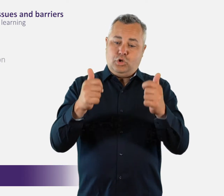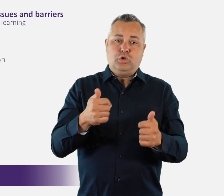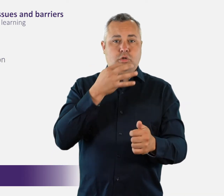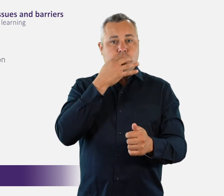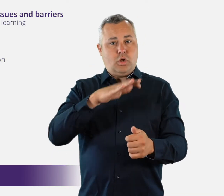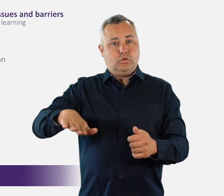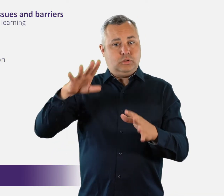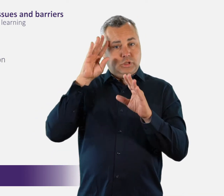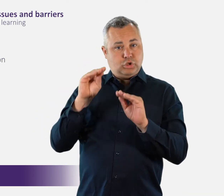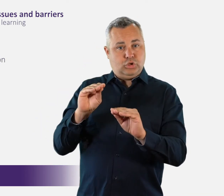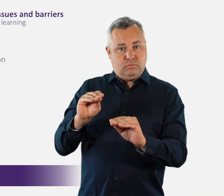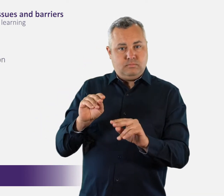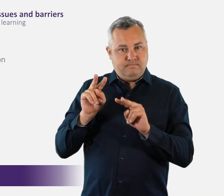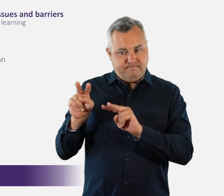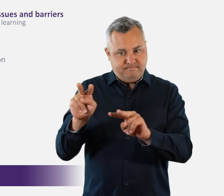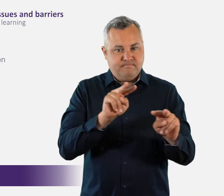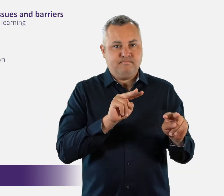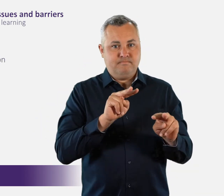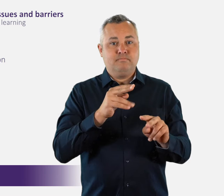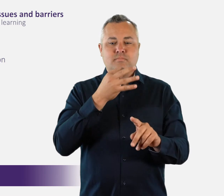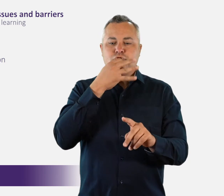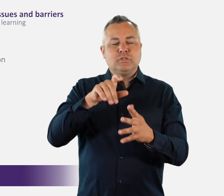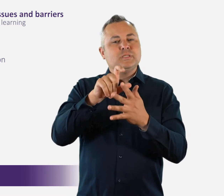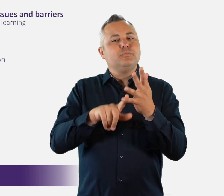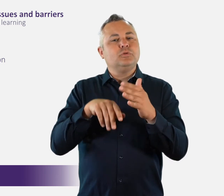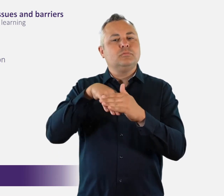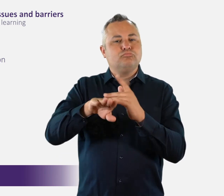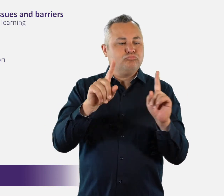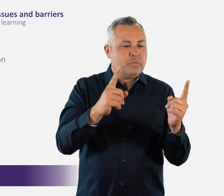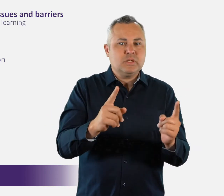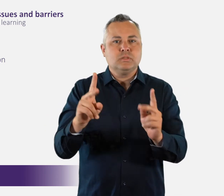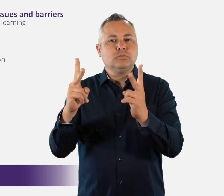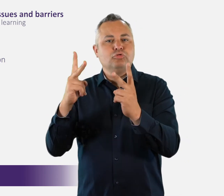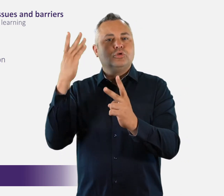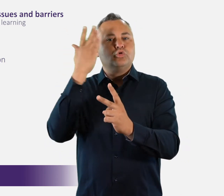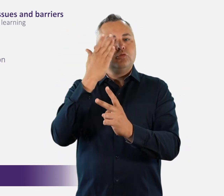Students with disability in early childhood education face many of the same issues -